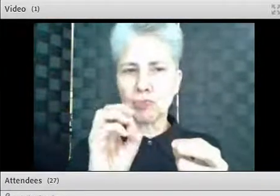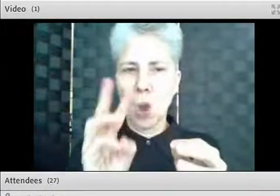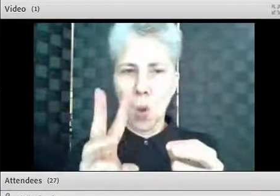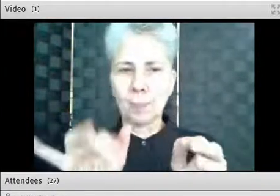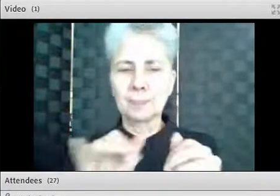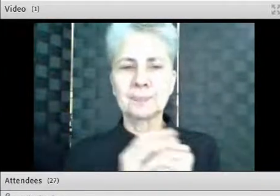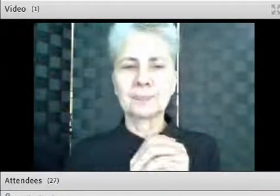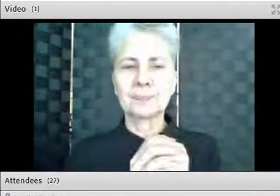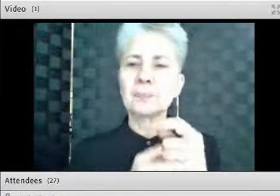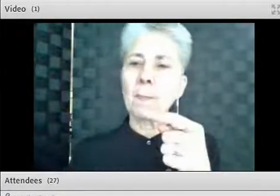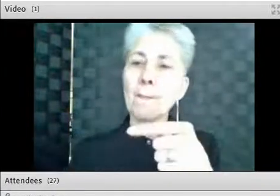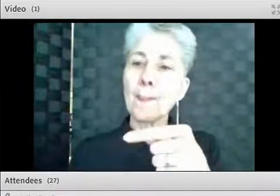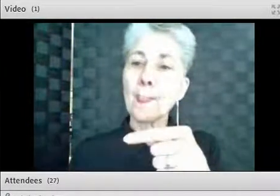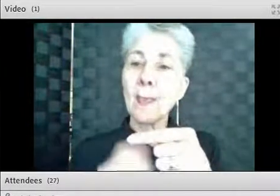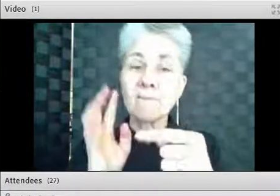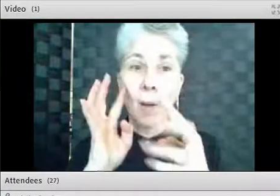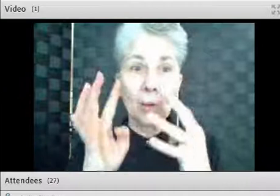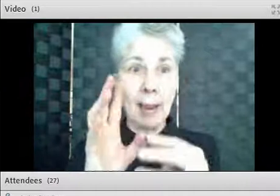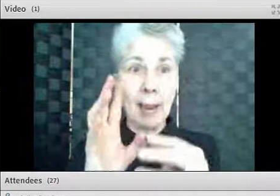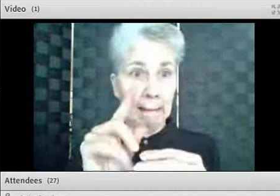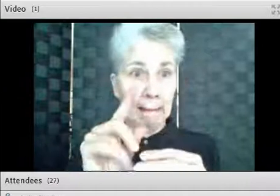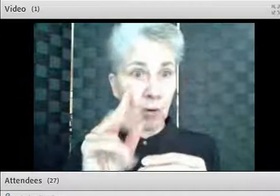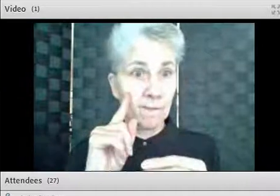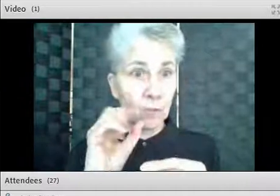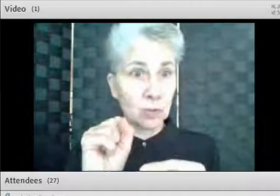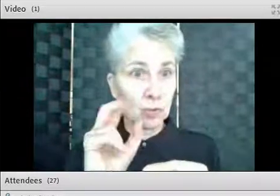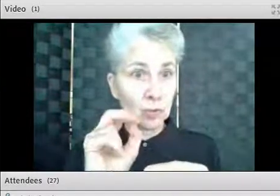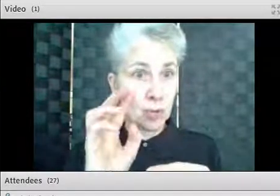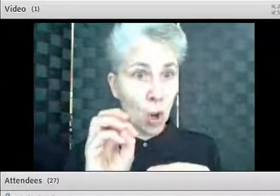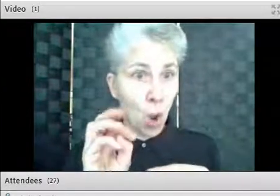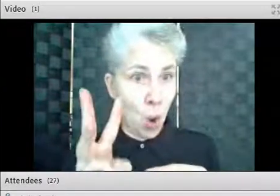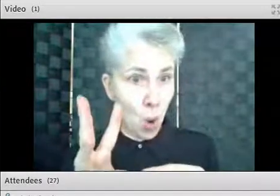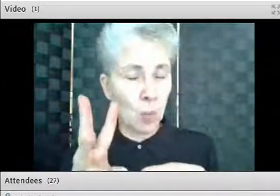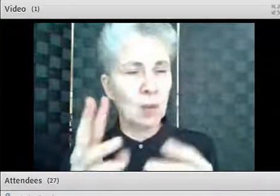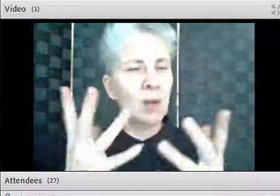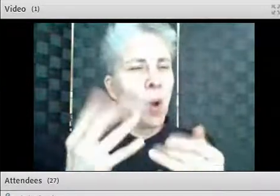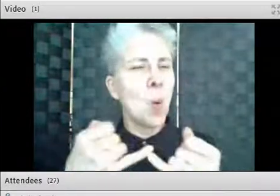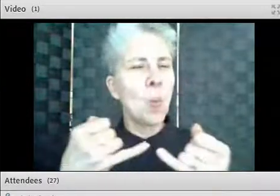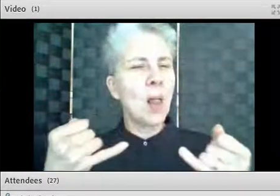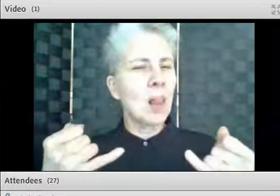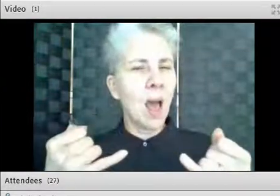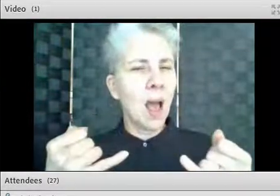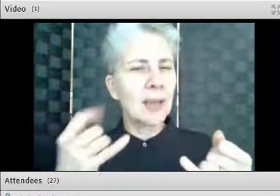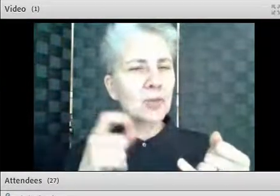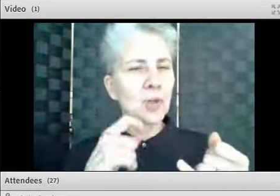So if I want to create a Cutter for Snow, what line should I start on?